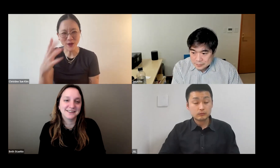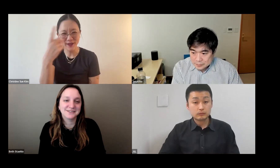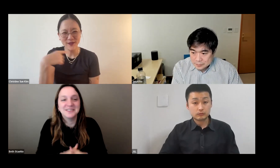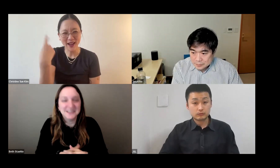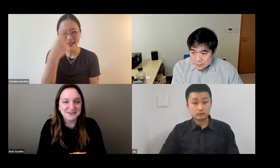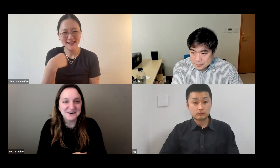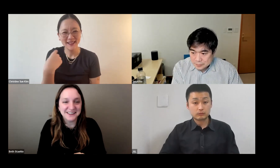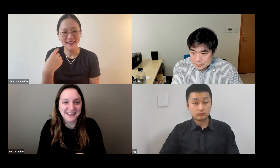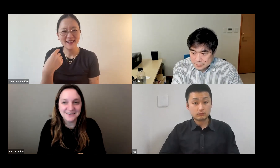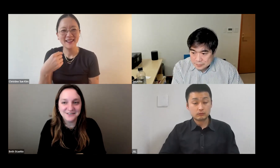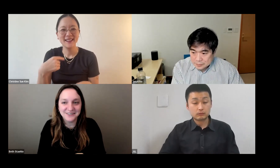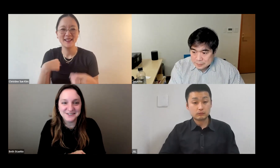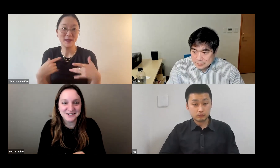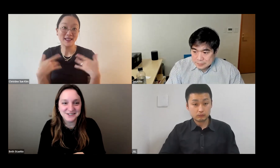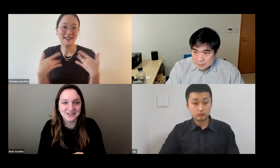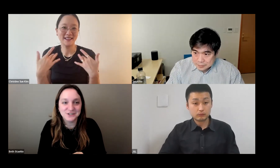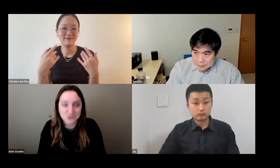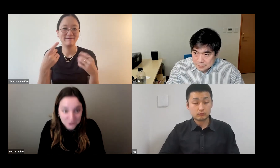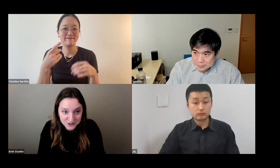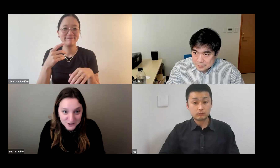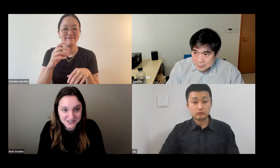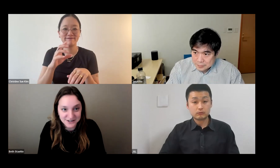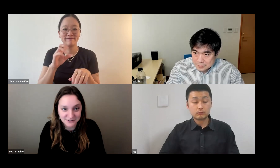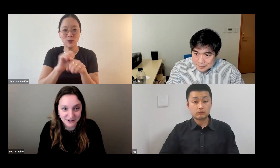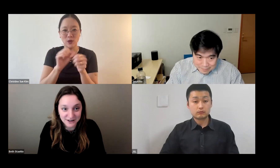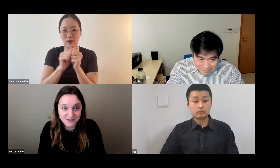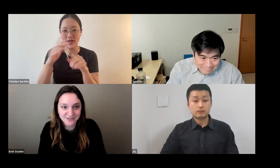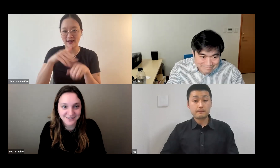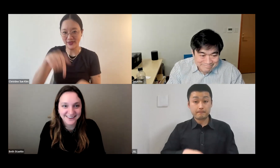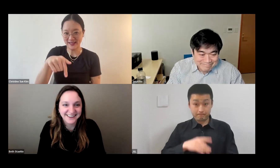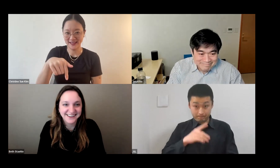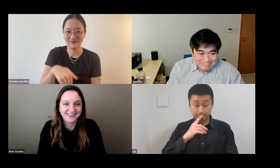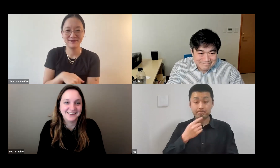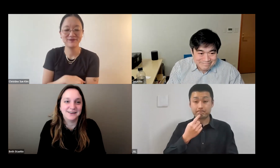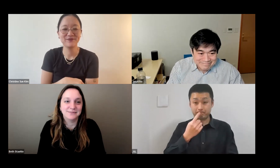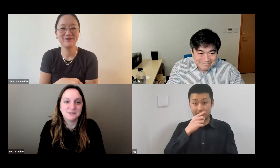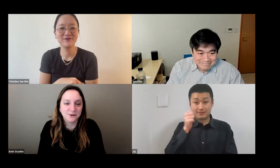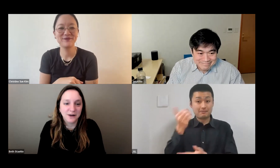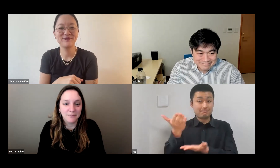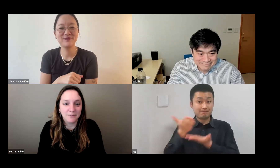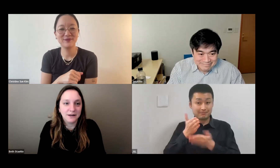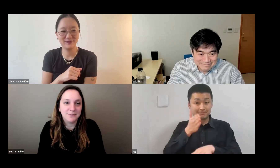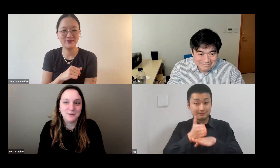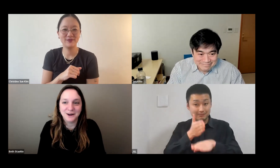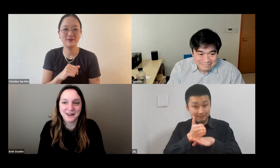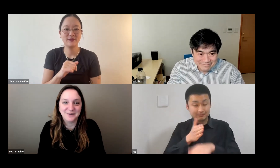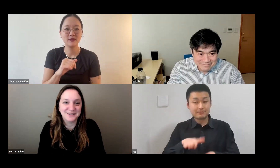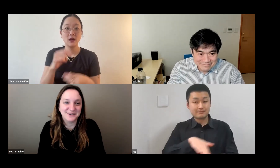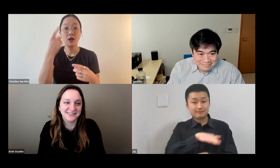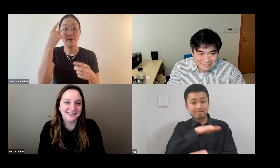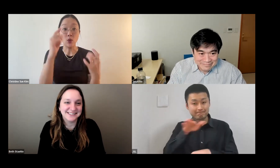Thank you again for that introduction. It's so good to see your face. I'm so happy to be working with you on this.